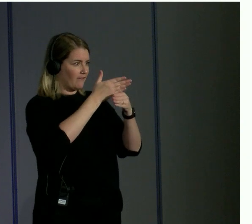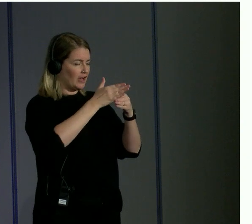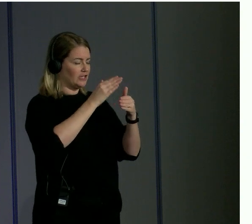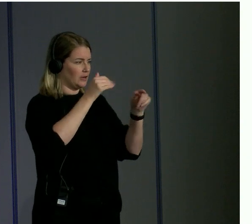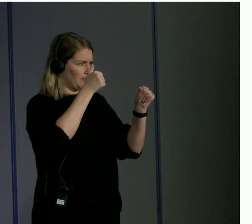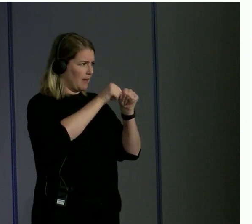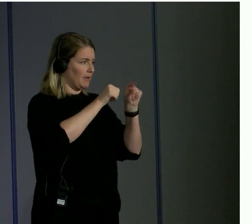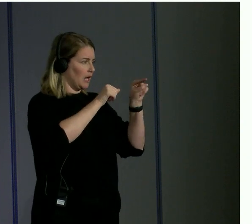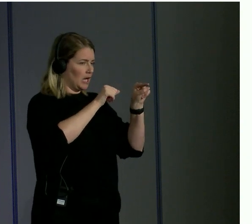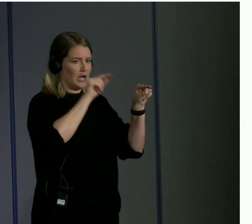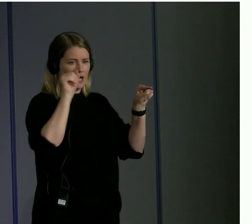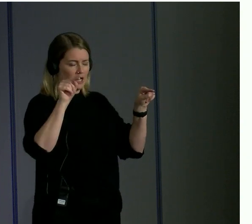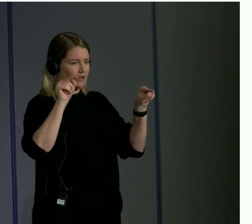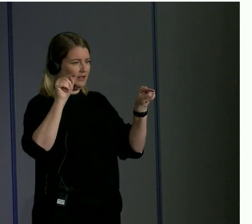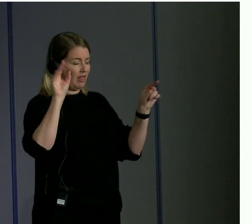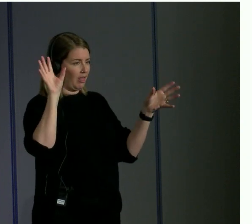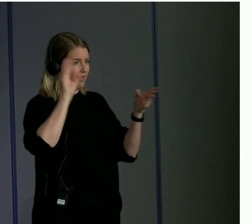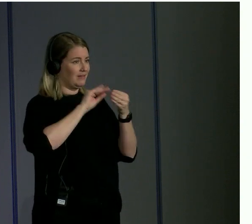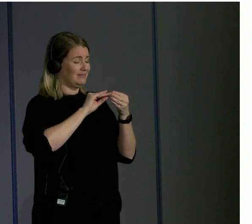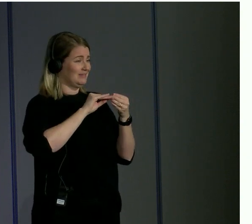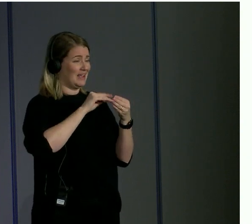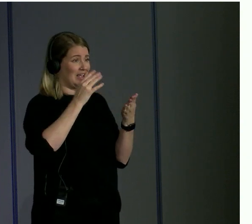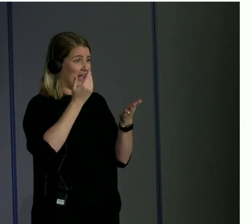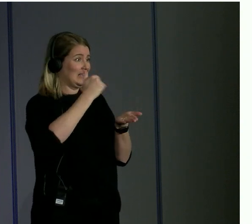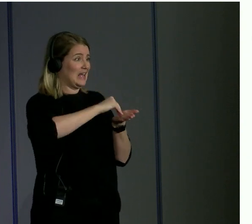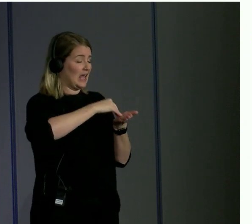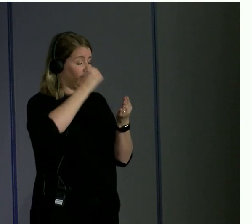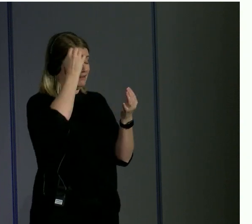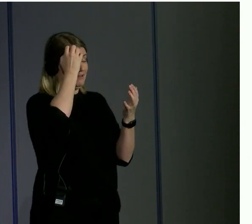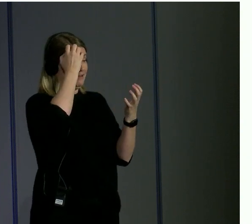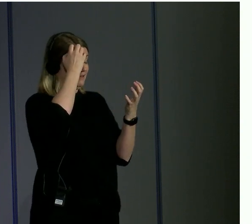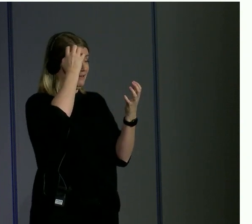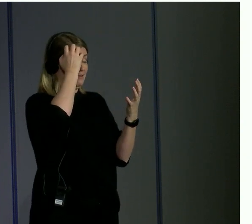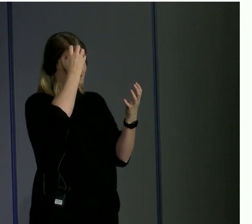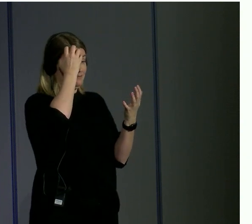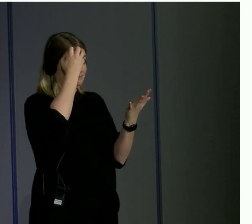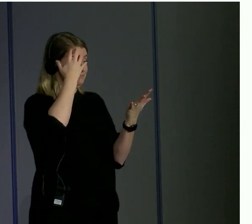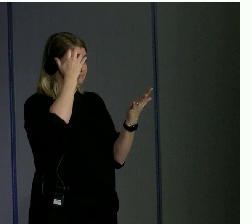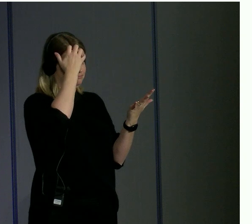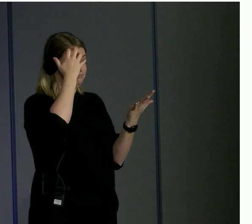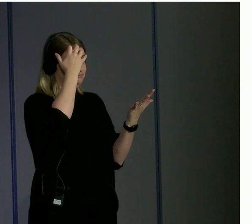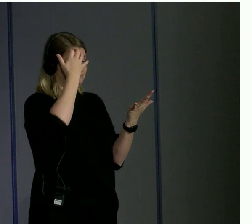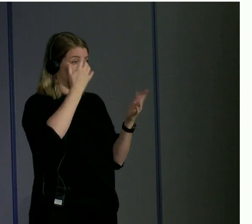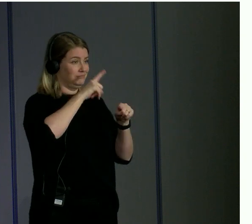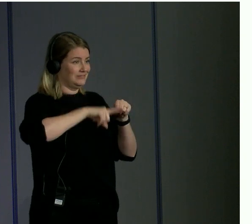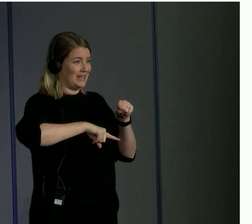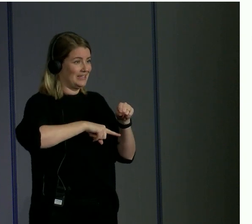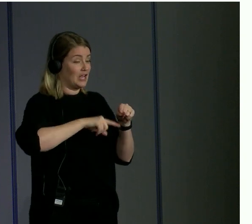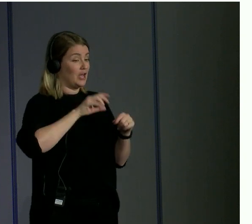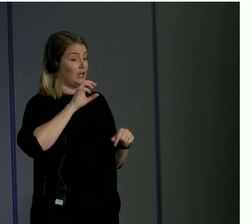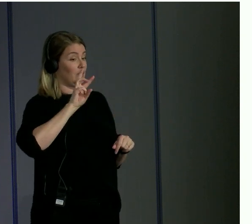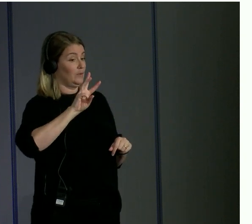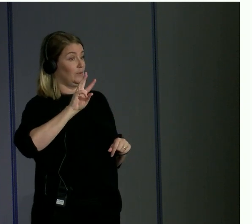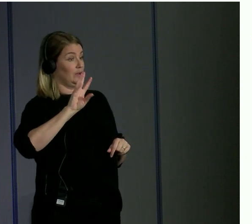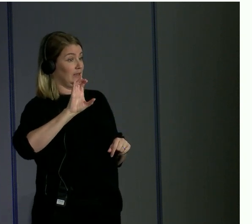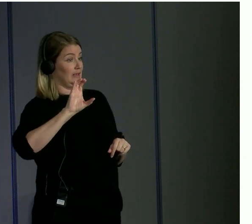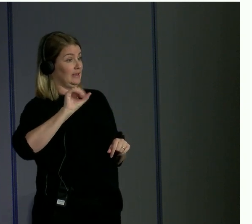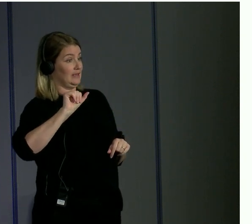one column to another, that's mental gymnastics. Right? So WCAG says we can present an alternate